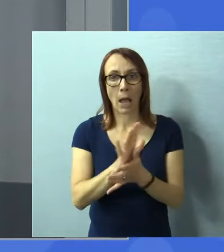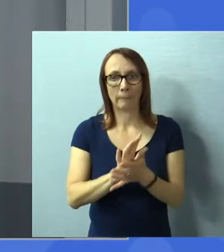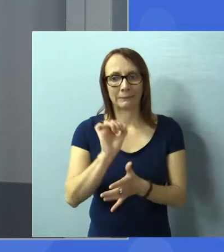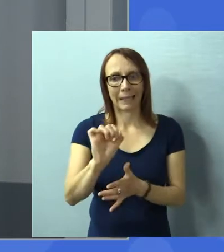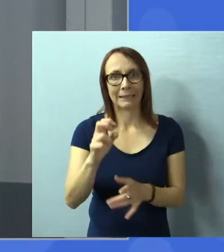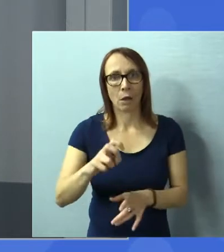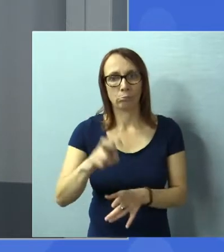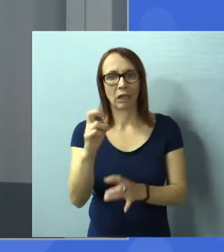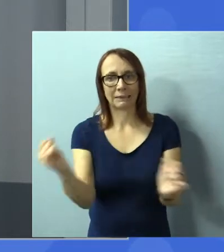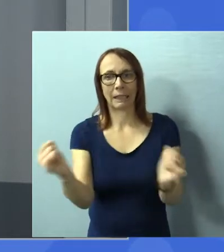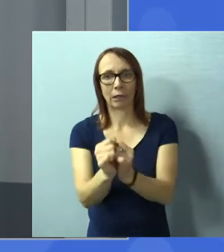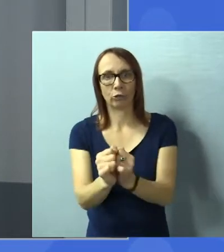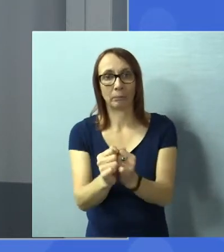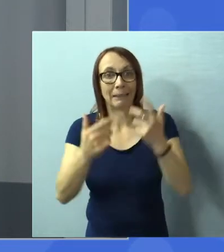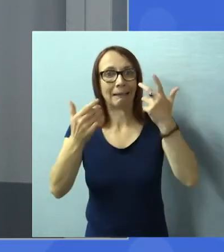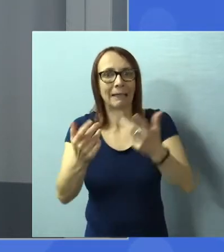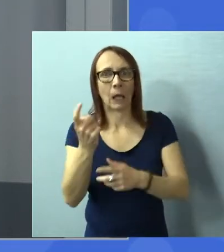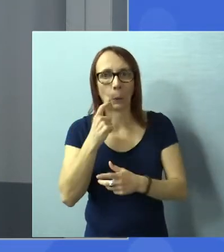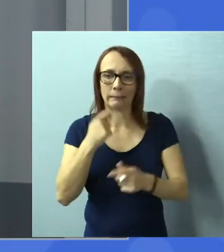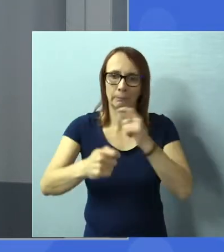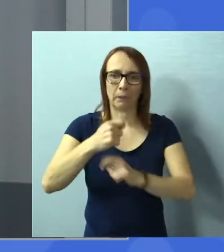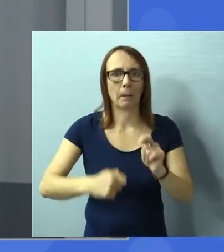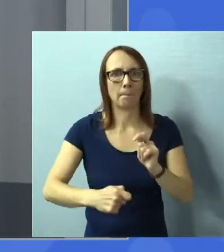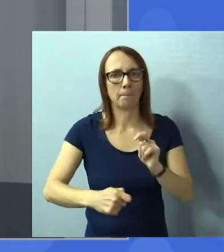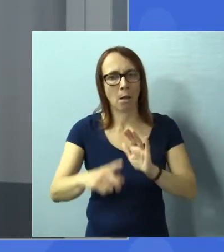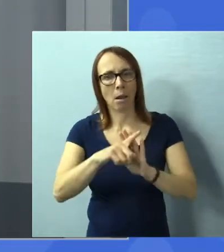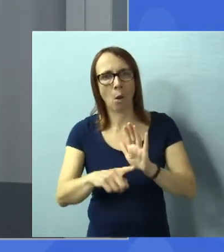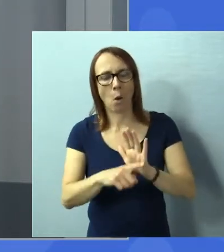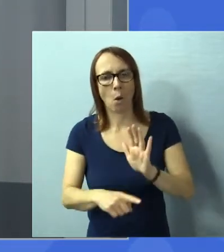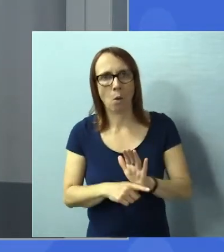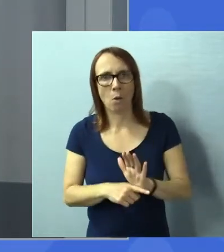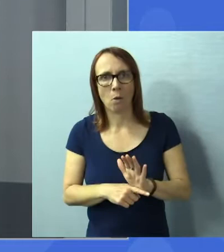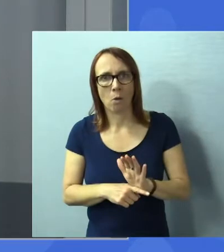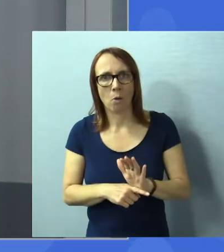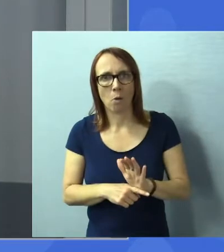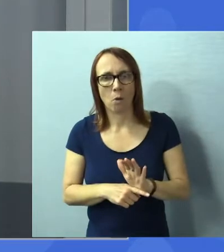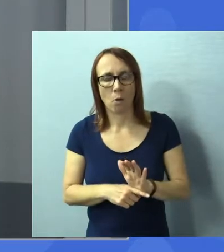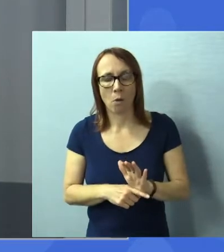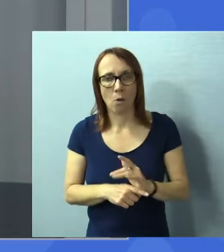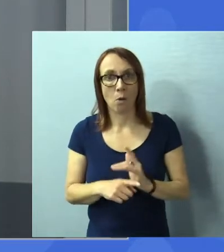piece of UK law we are unless there is a sizable seismic shift between now and